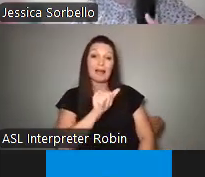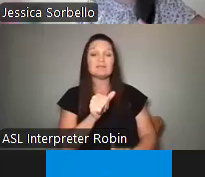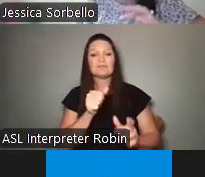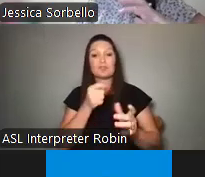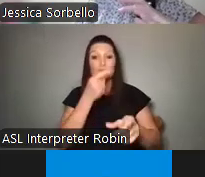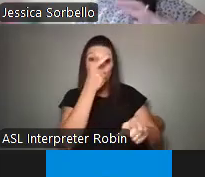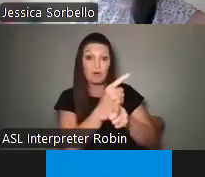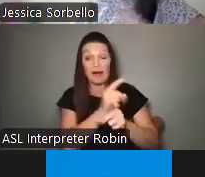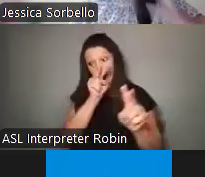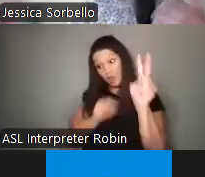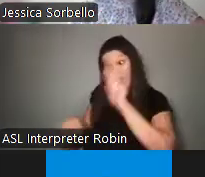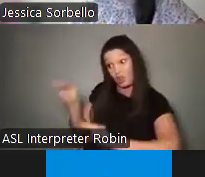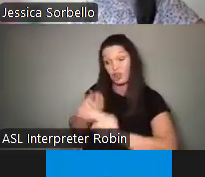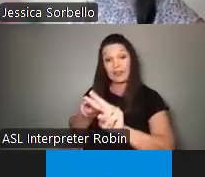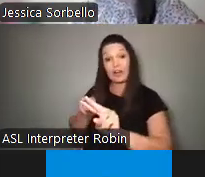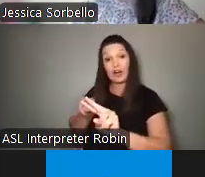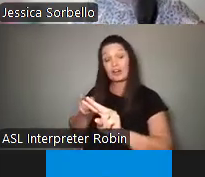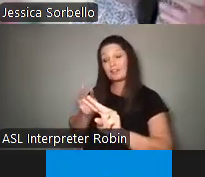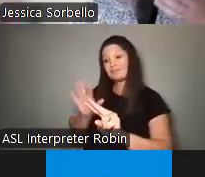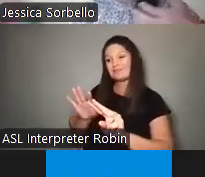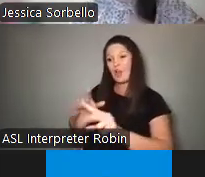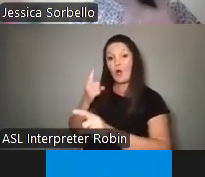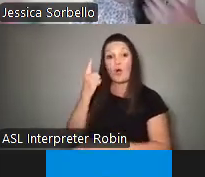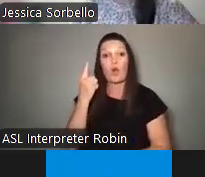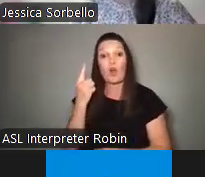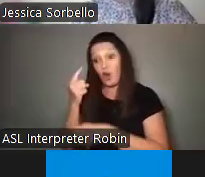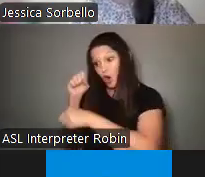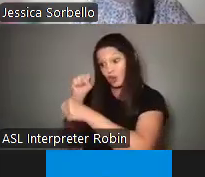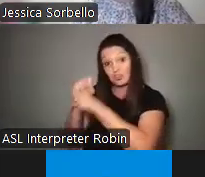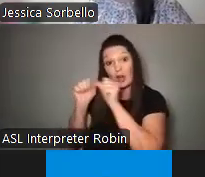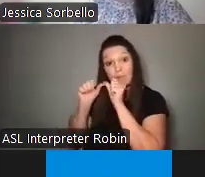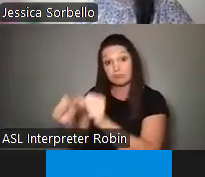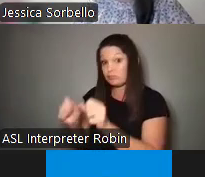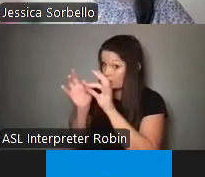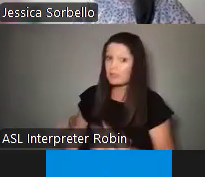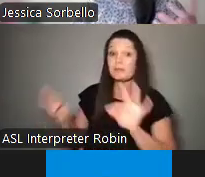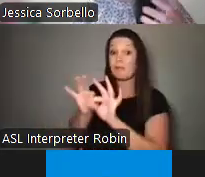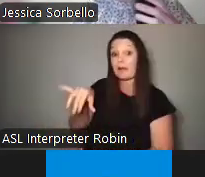approach it from